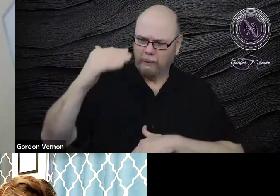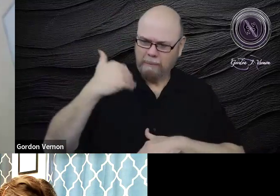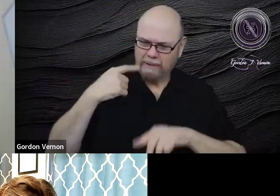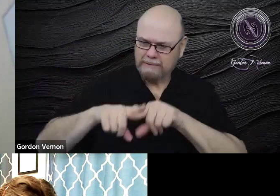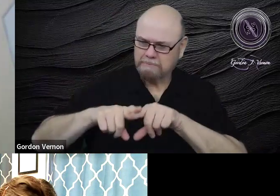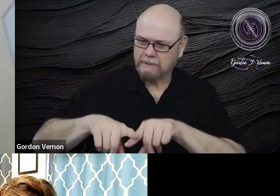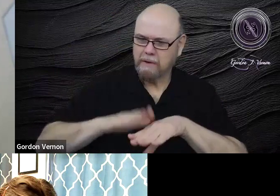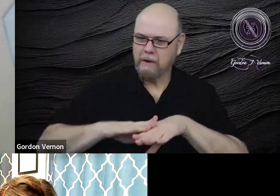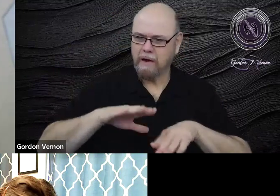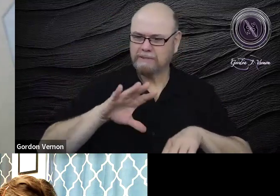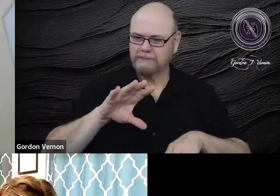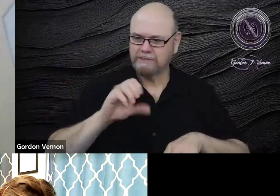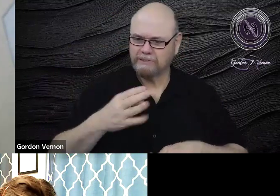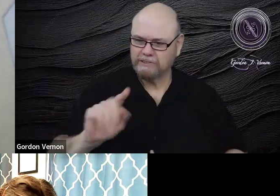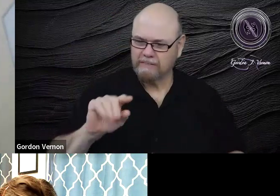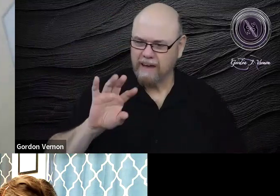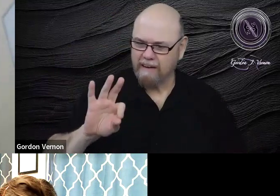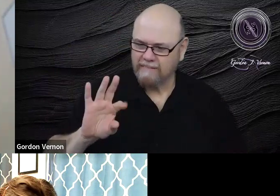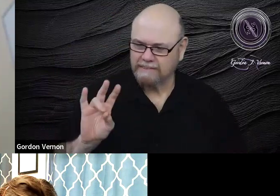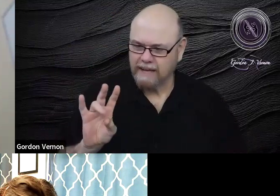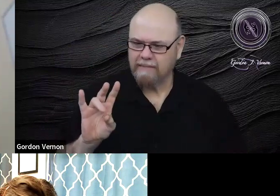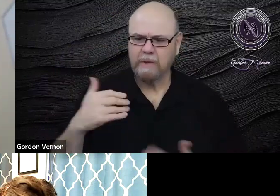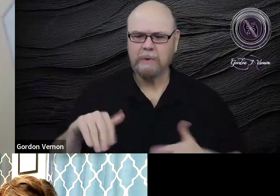And I think that's important for the future of not only